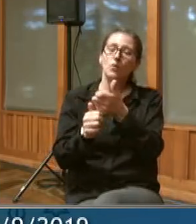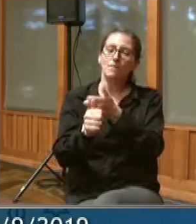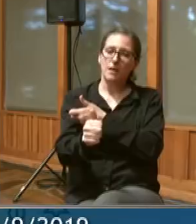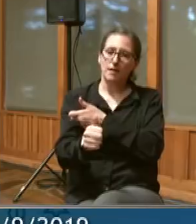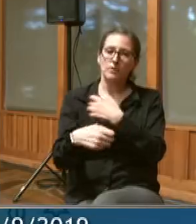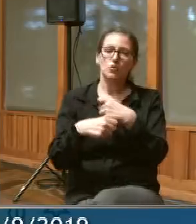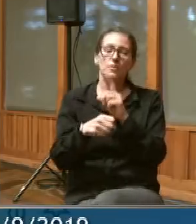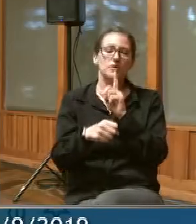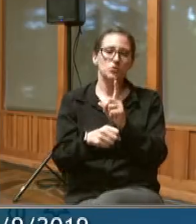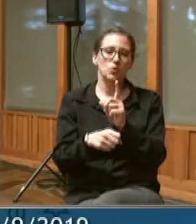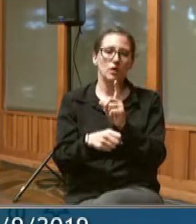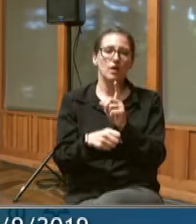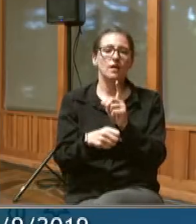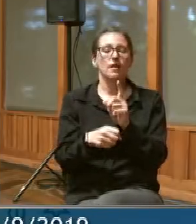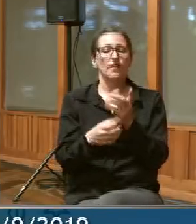THAT PROSPERITY IS SHARED WITH THOSE WHO HAVE BEEN LEFT BEHIND